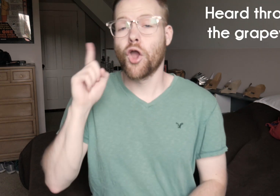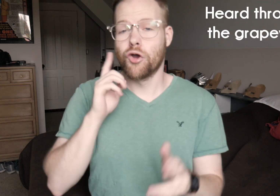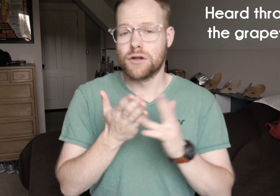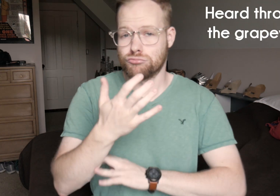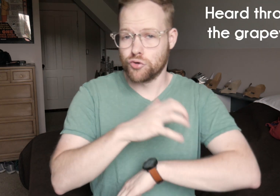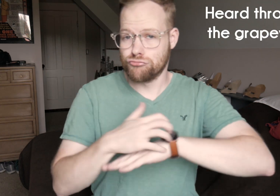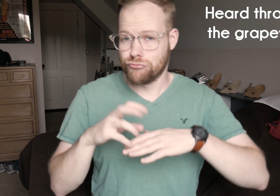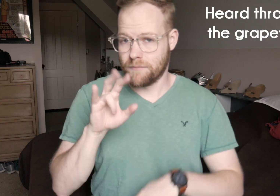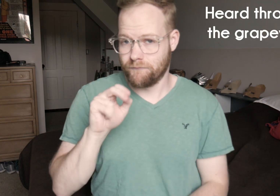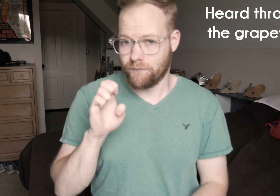Heard through the grapevine.